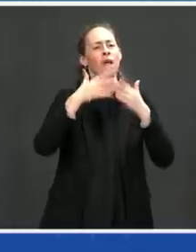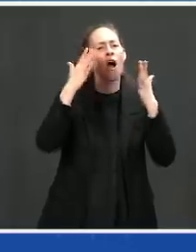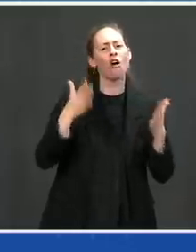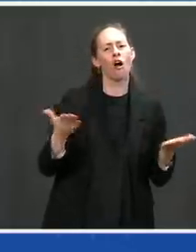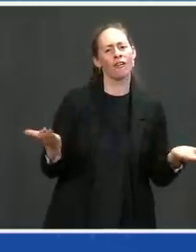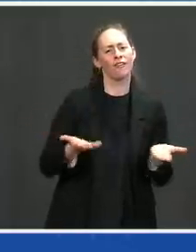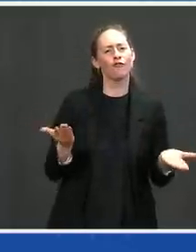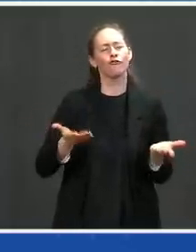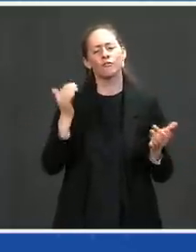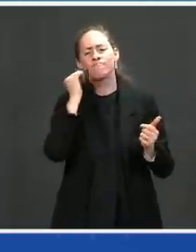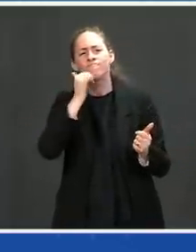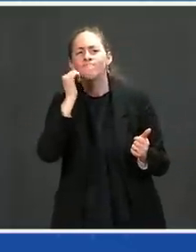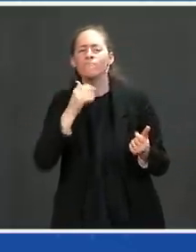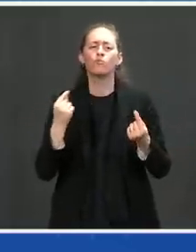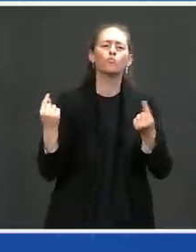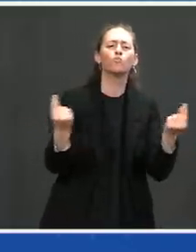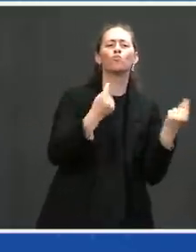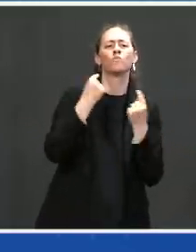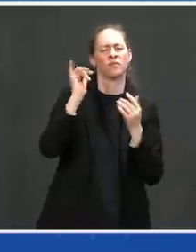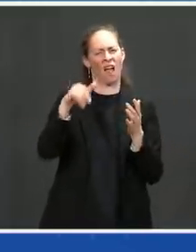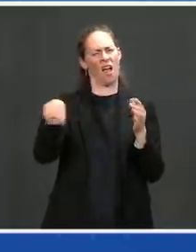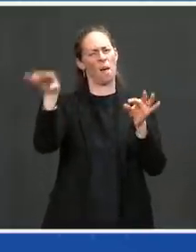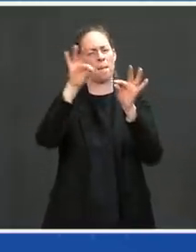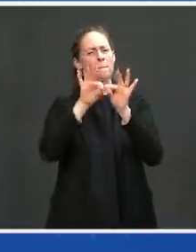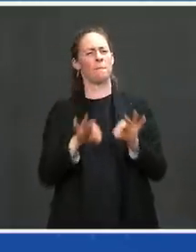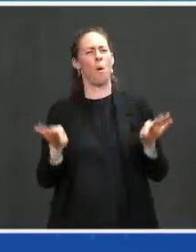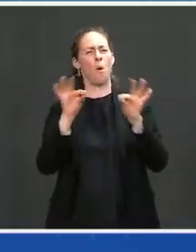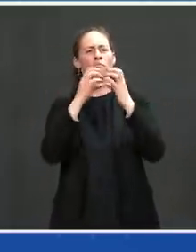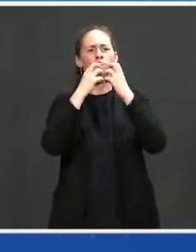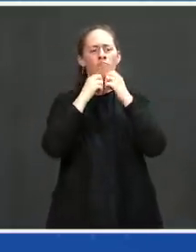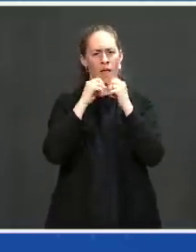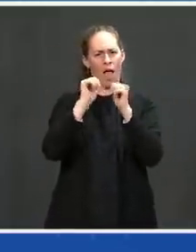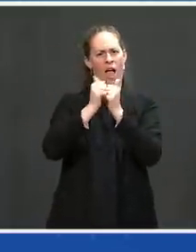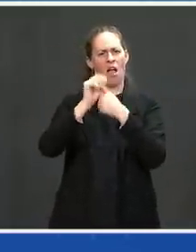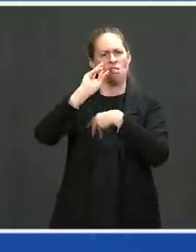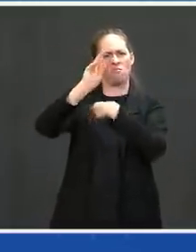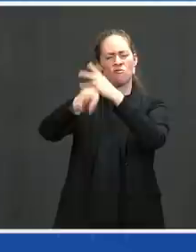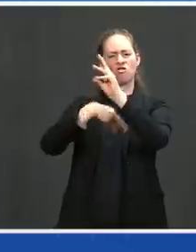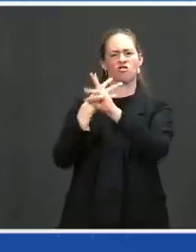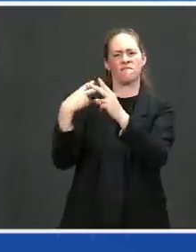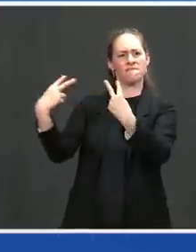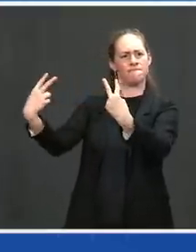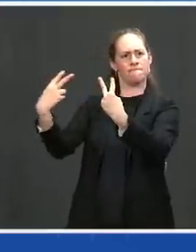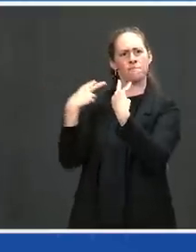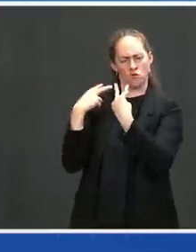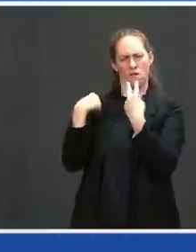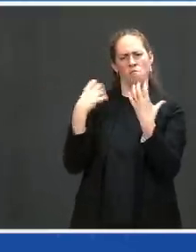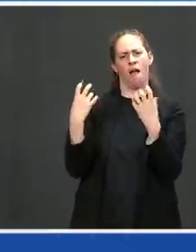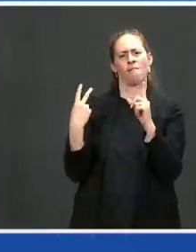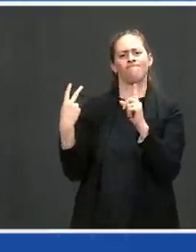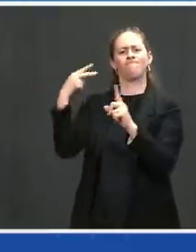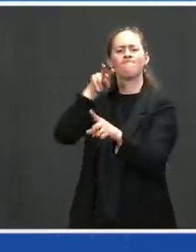I want to change the paradigm. I want to change the paradigm. We start to reward work, not just wealth.